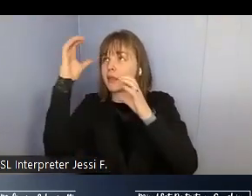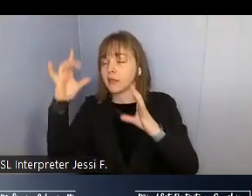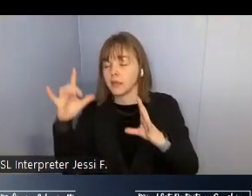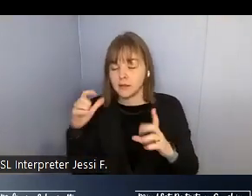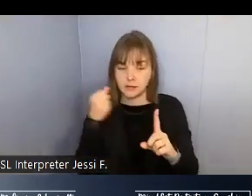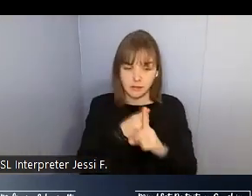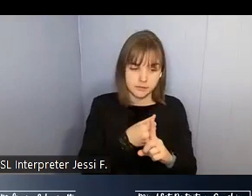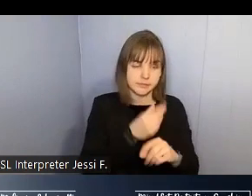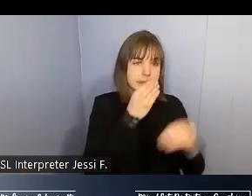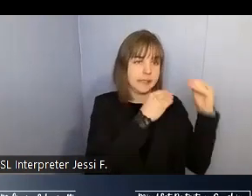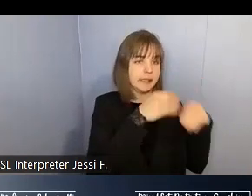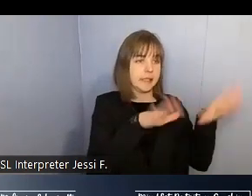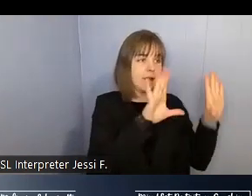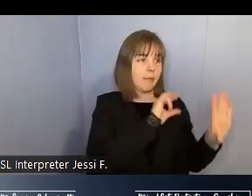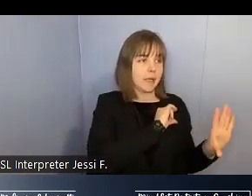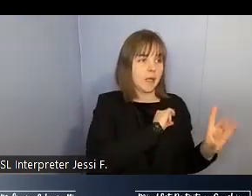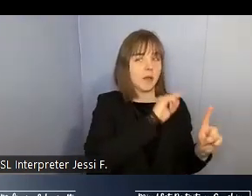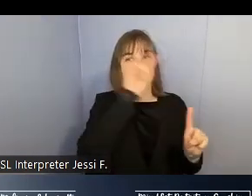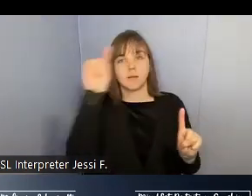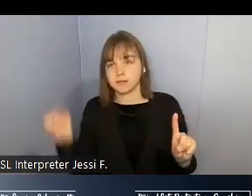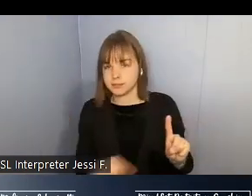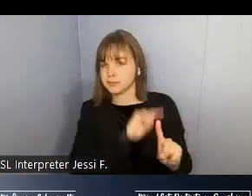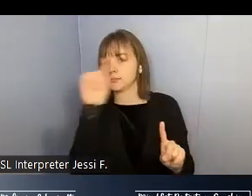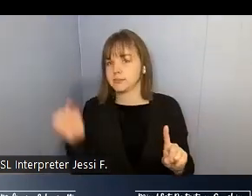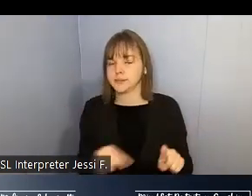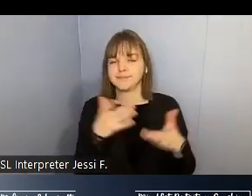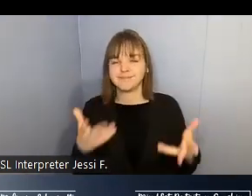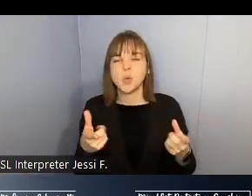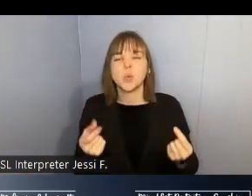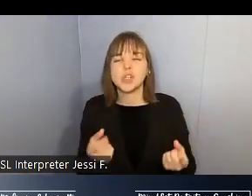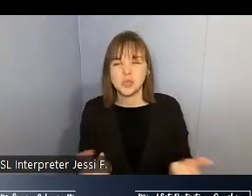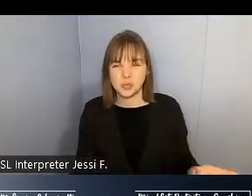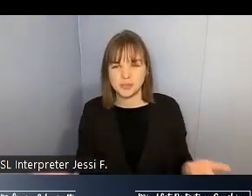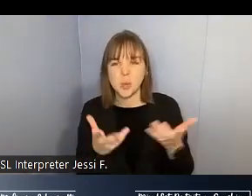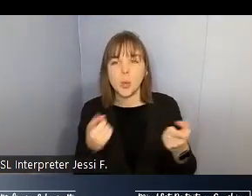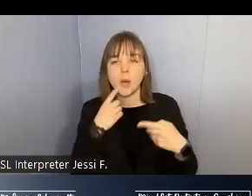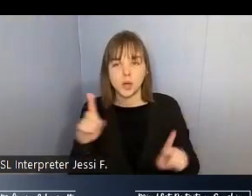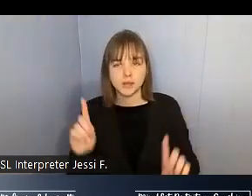So let's focus on what does work. We know habit change is what works.